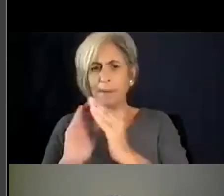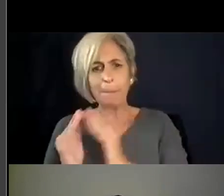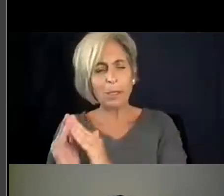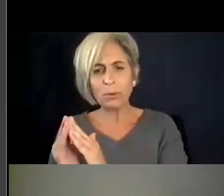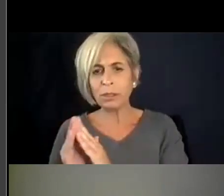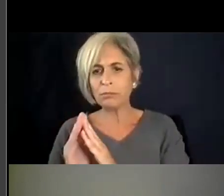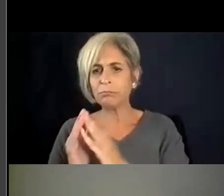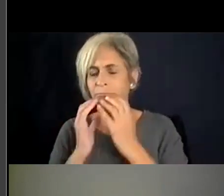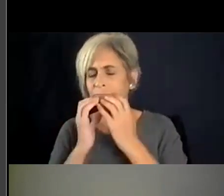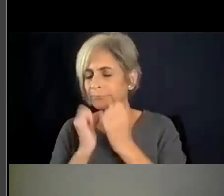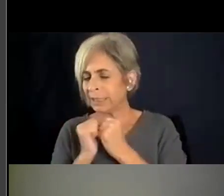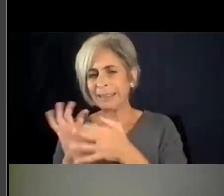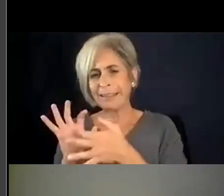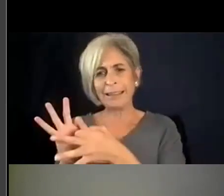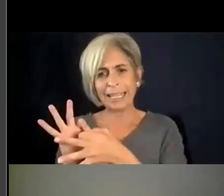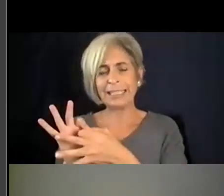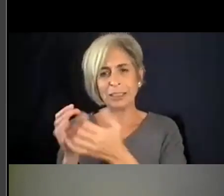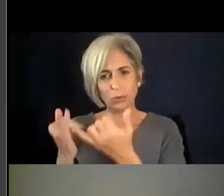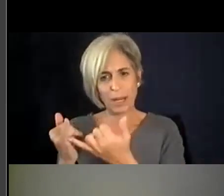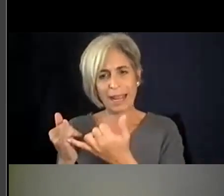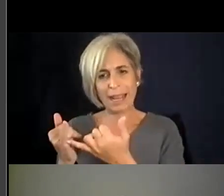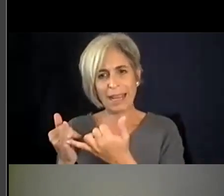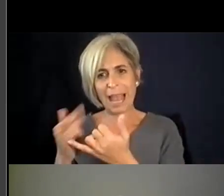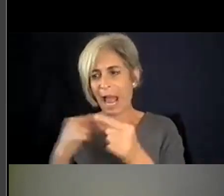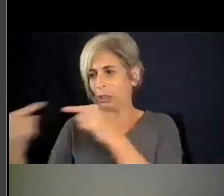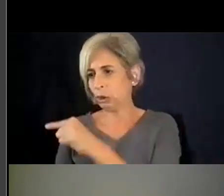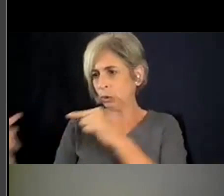that I remain connected to today, and while I struggled with hearing loss for